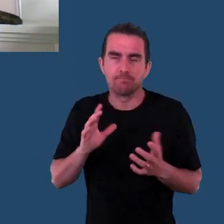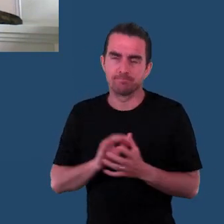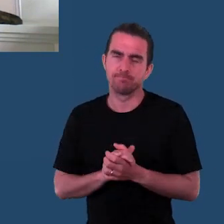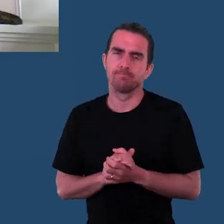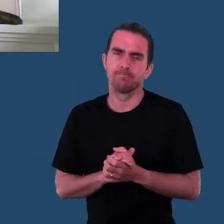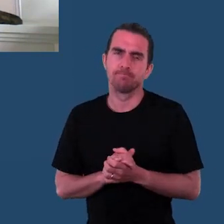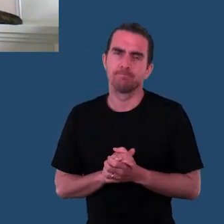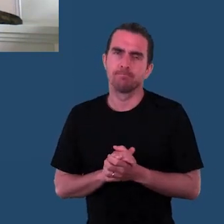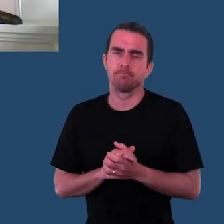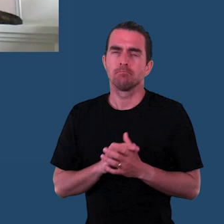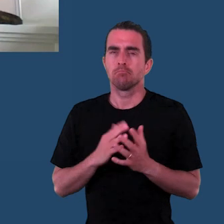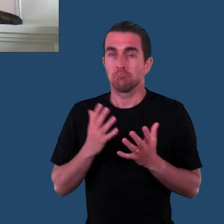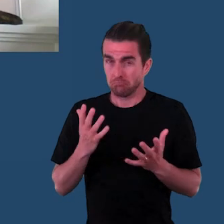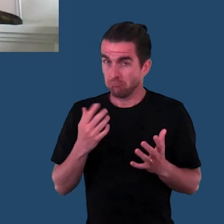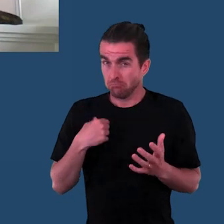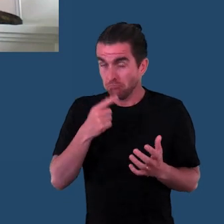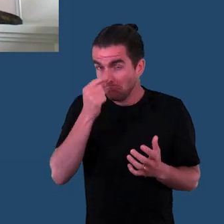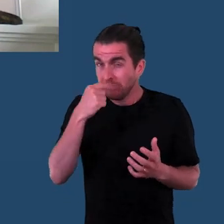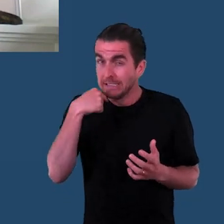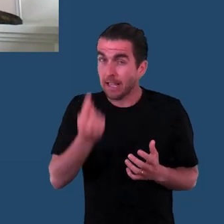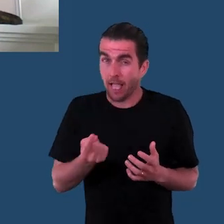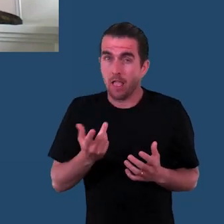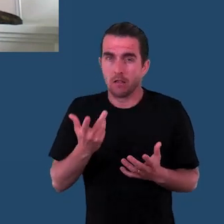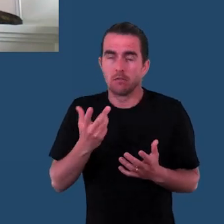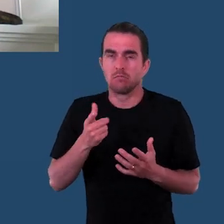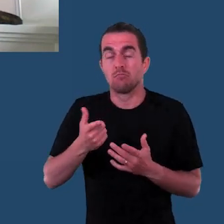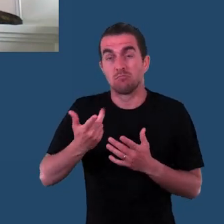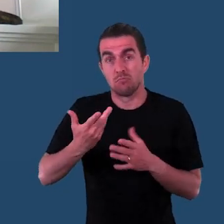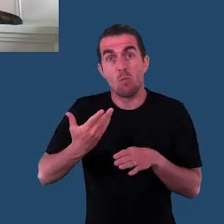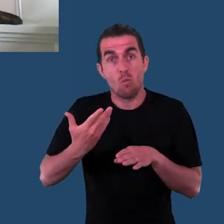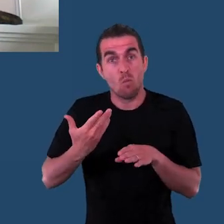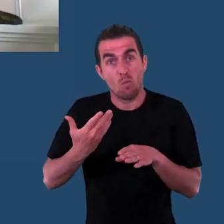So, interestingly, I would say, obviously, work hard.